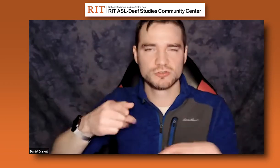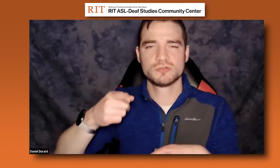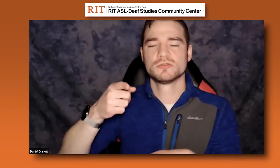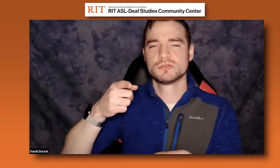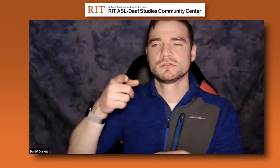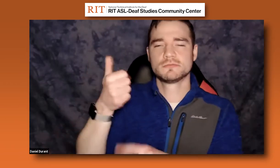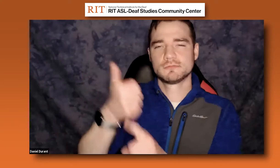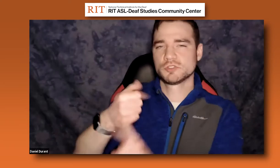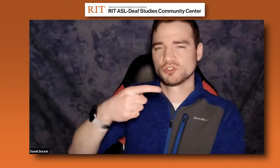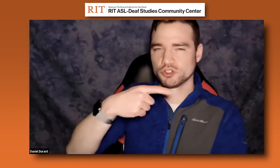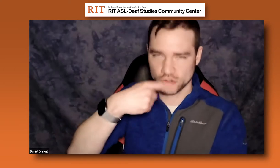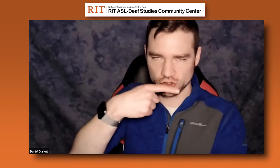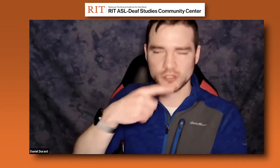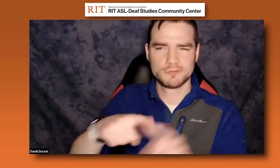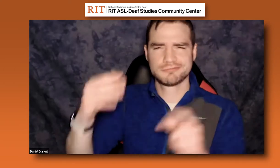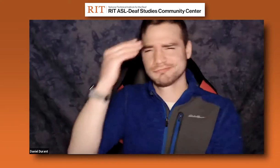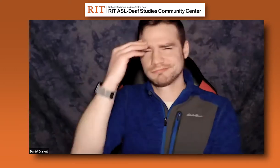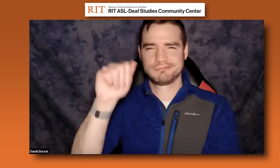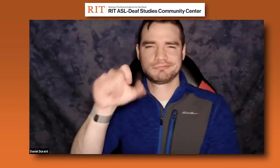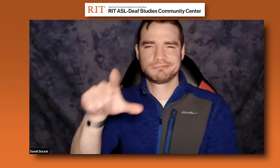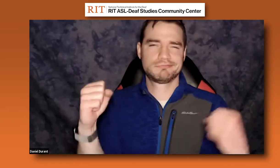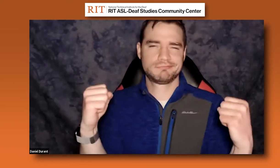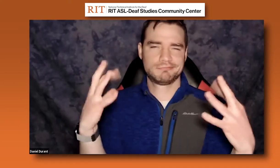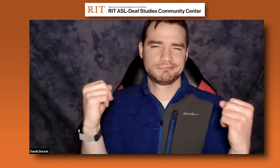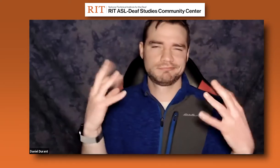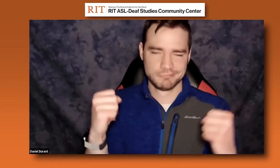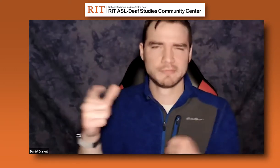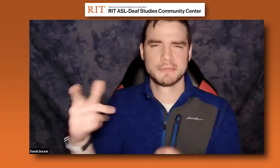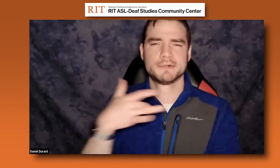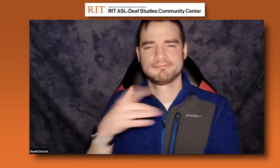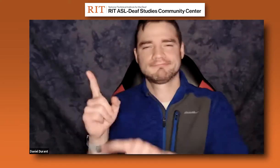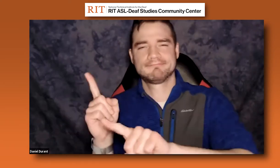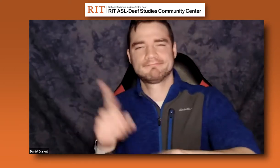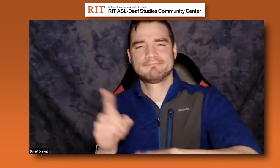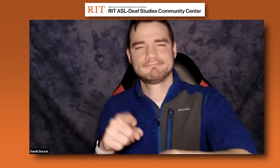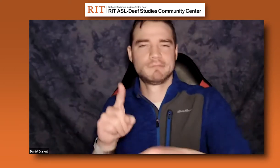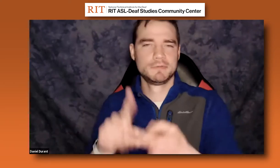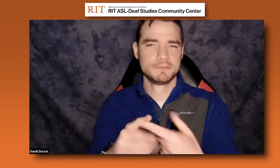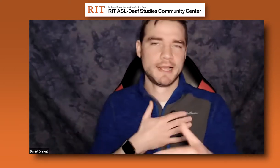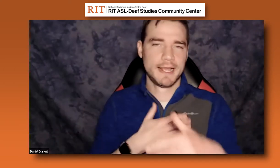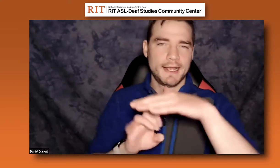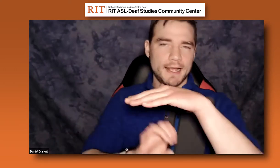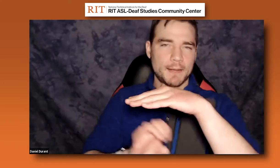a Deaf and hard-of-hearing teacher, who was hearing but knew ASL, and that teacher would come